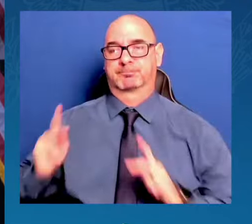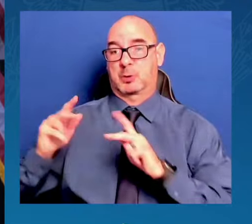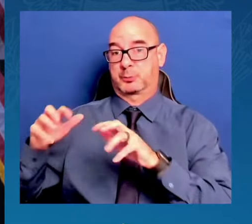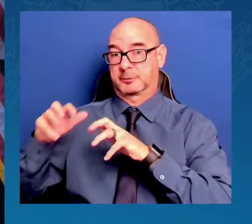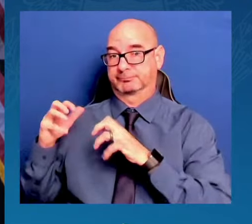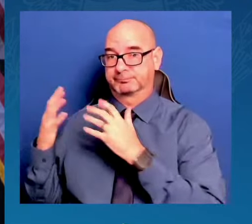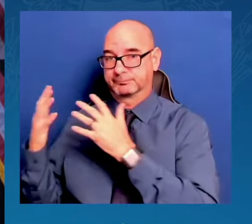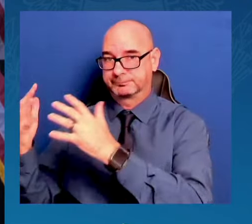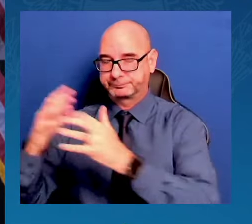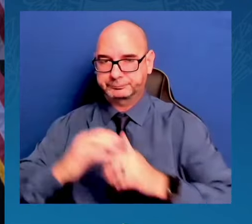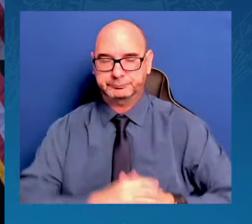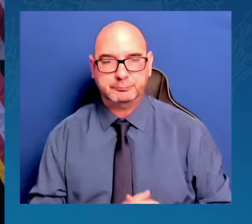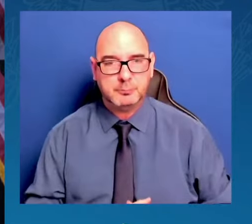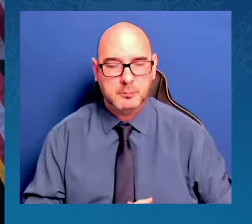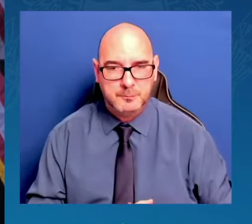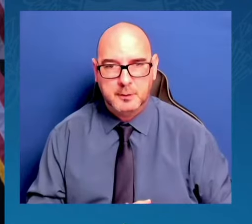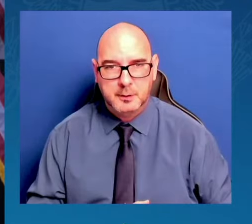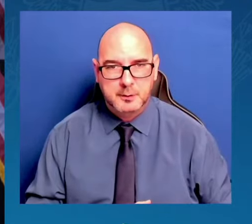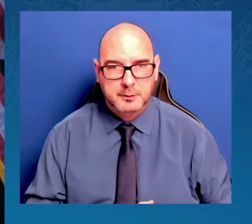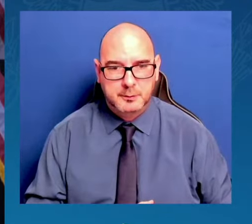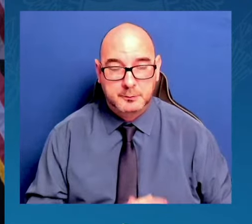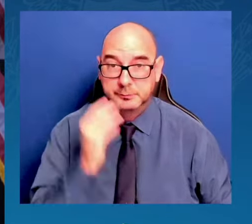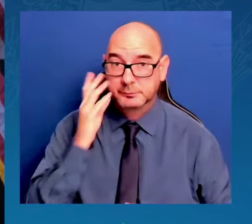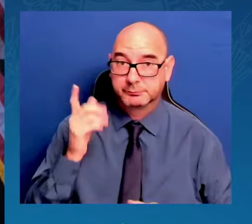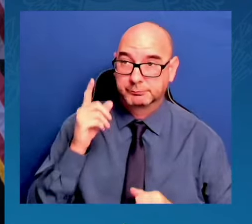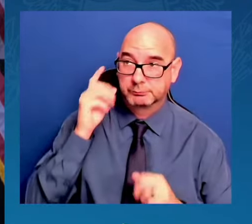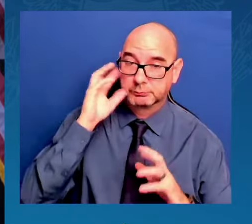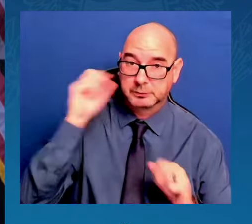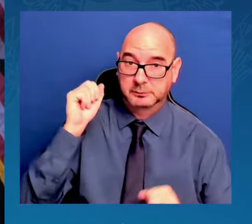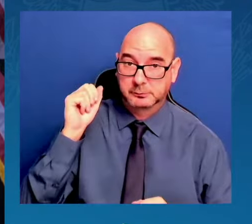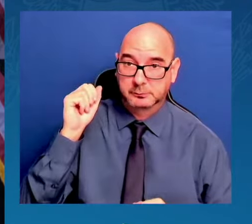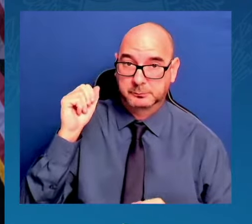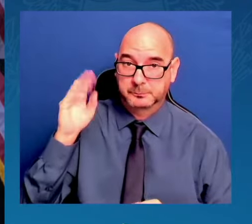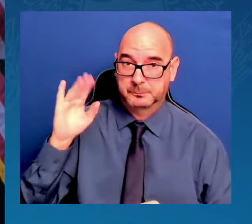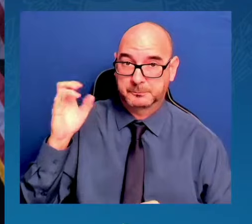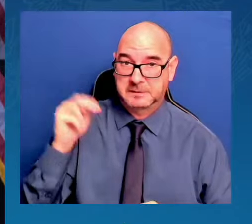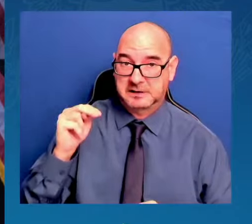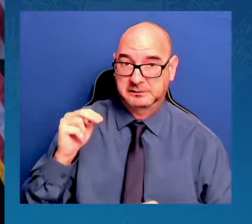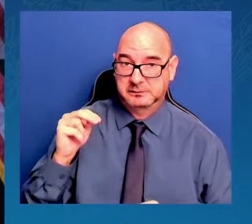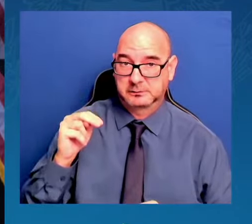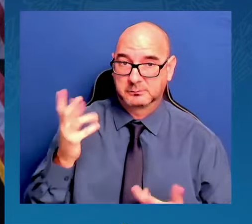So know this: President Biden and I agree, and we will never back down. We will not back down.